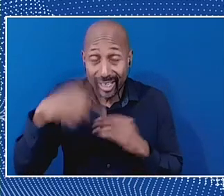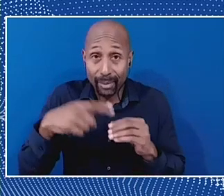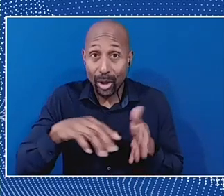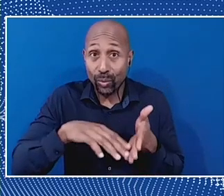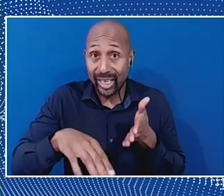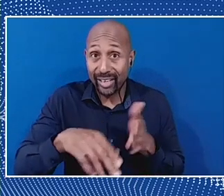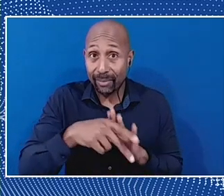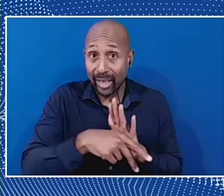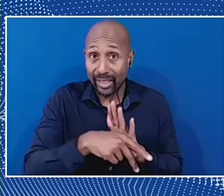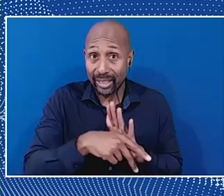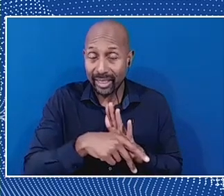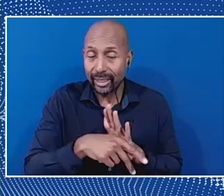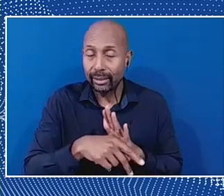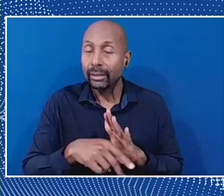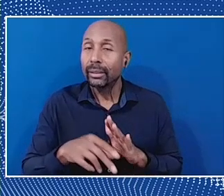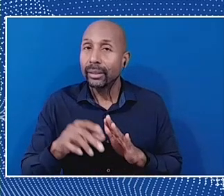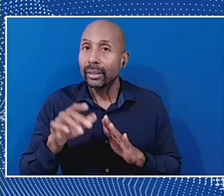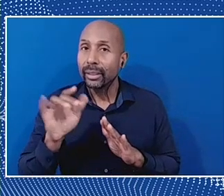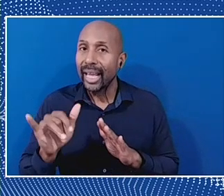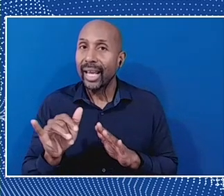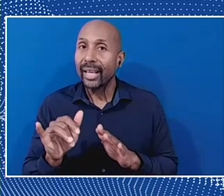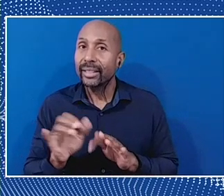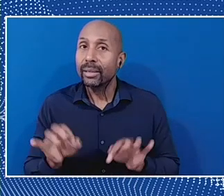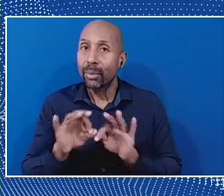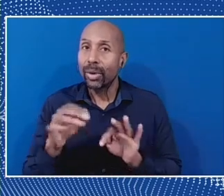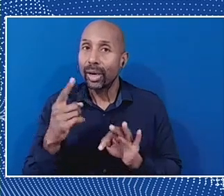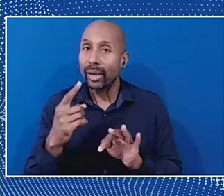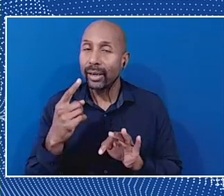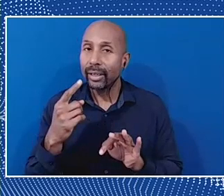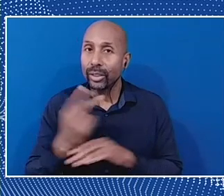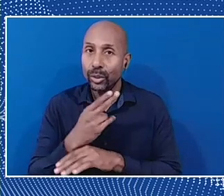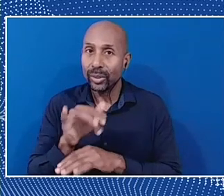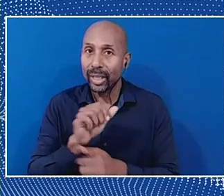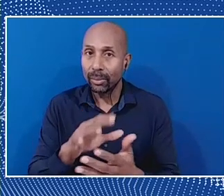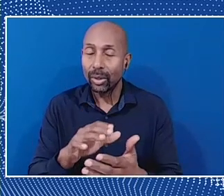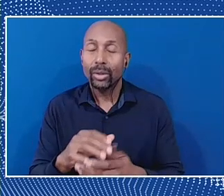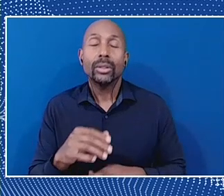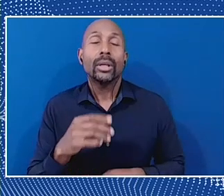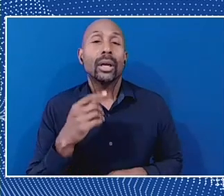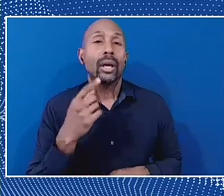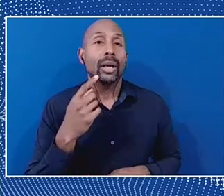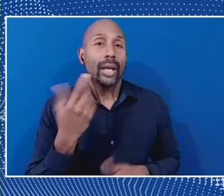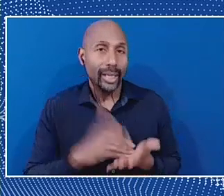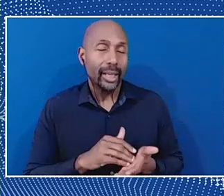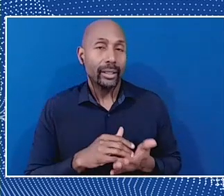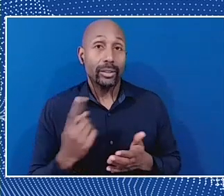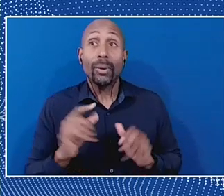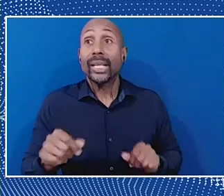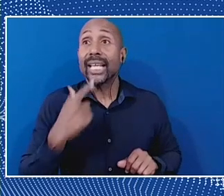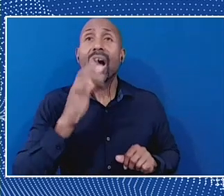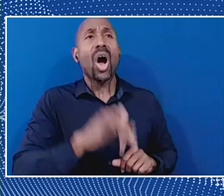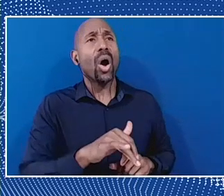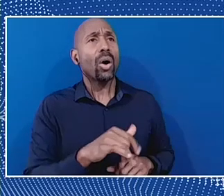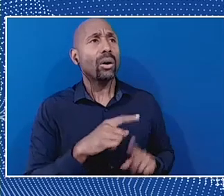because, again, the argument can be made that if a borrower is on a $0 repayment, that they may not need relief in that one